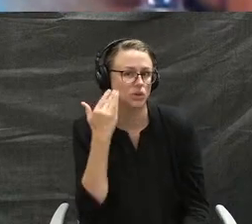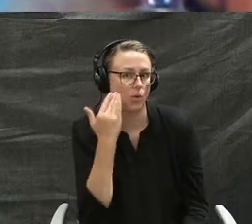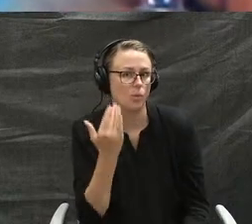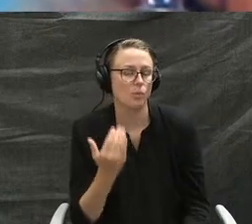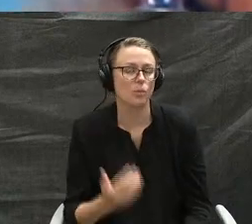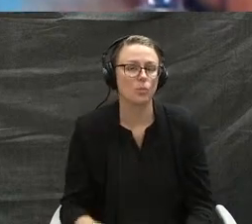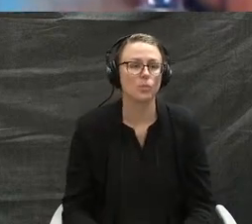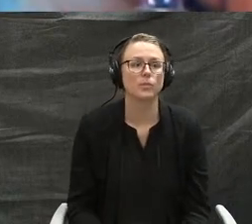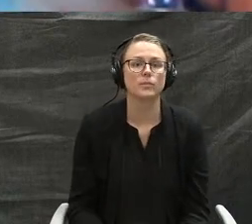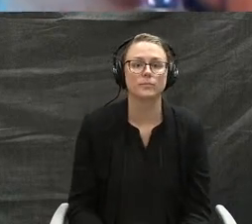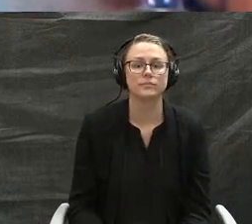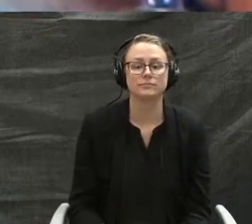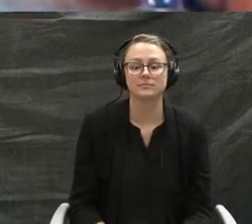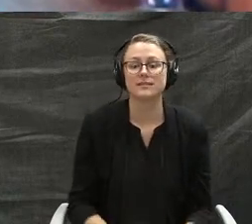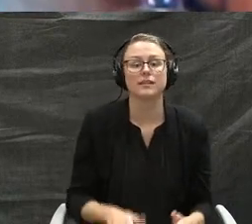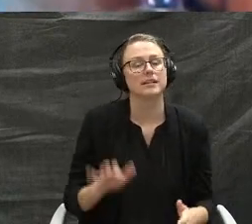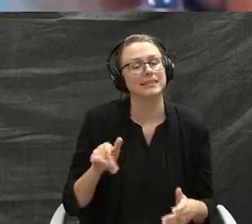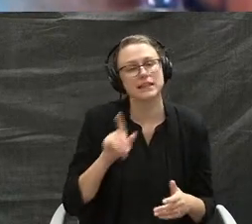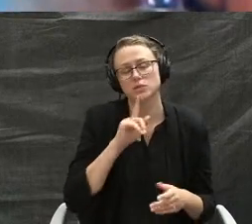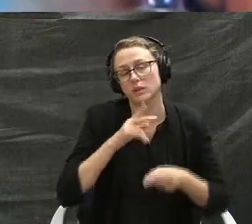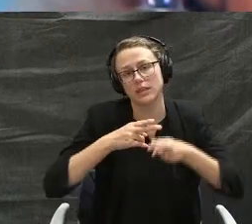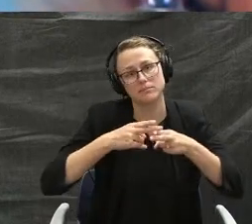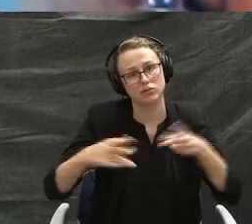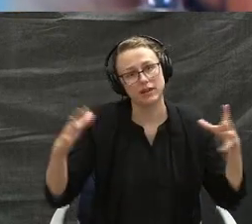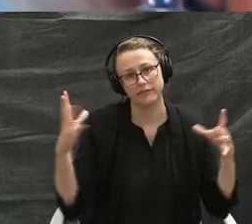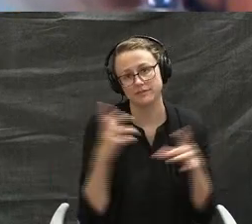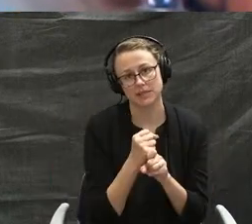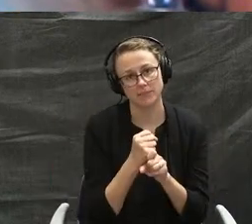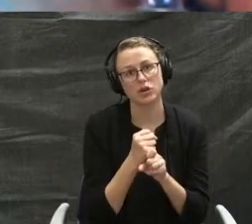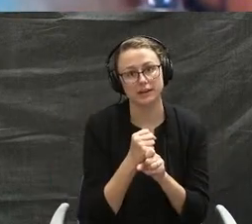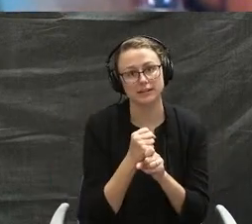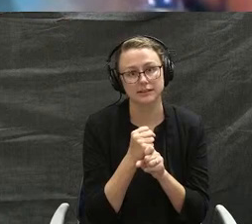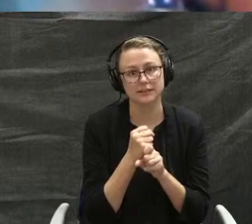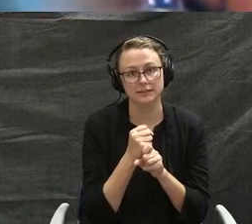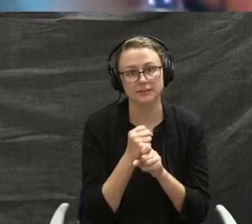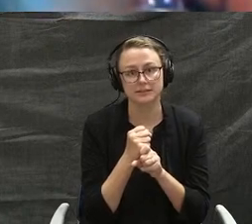So that's a a very brief summary of the health protocols that we